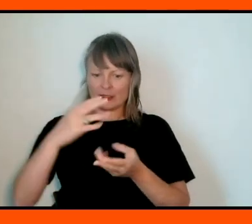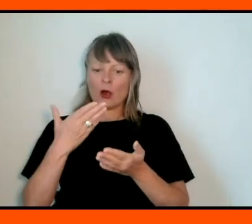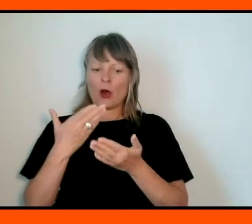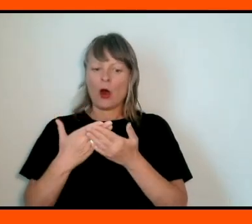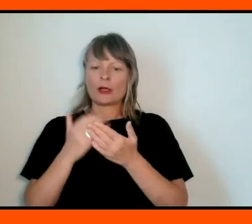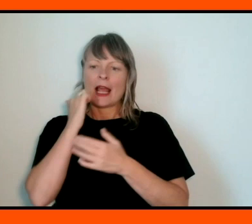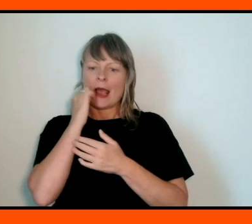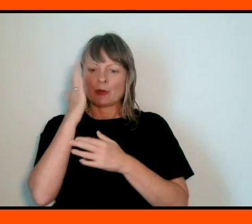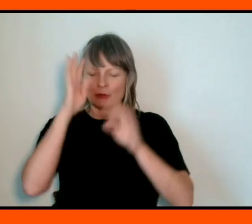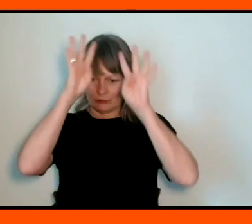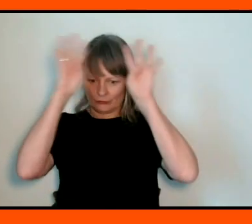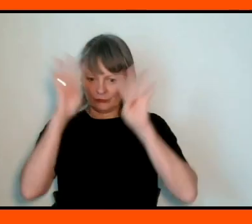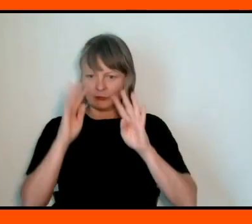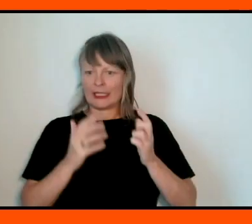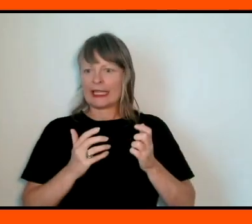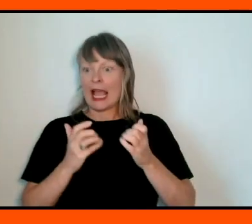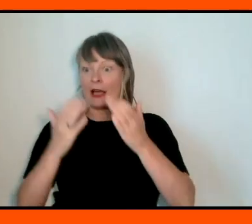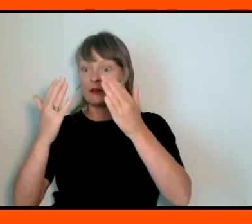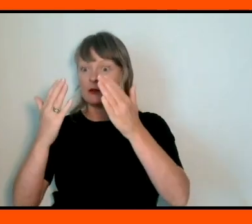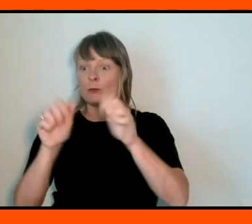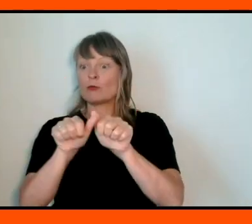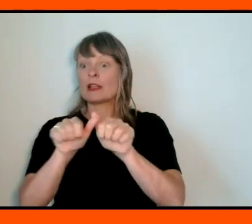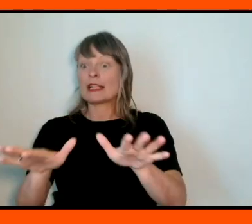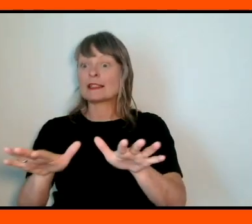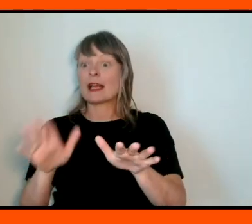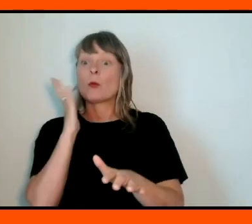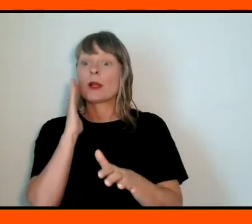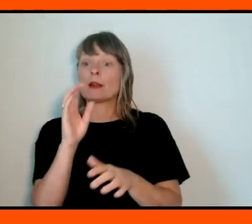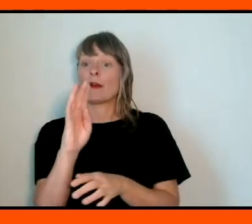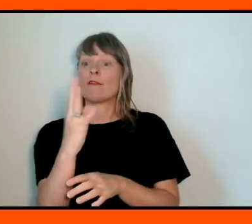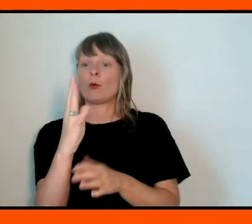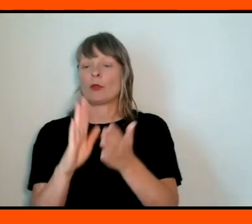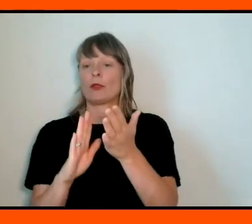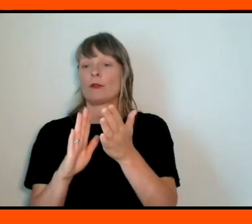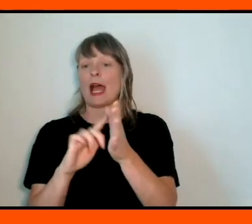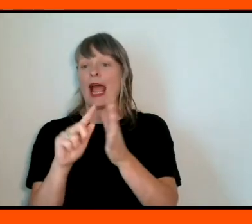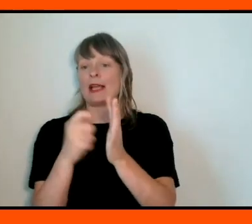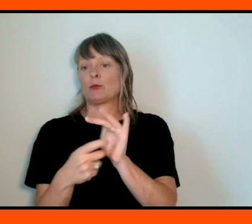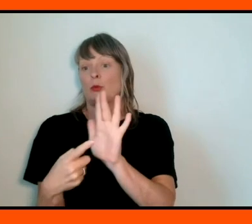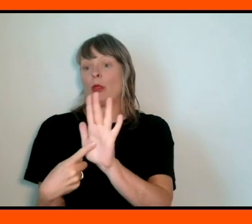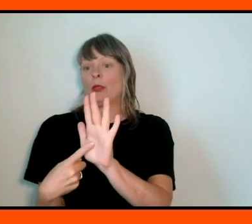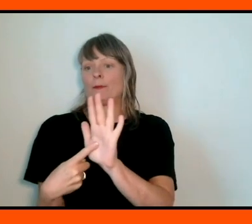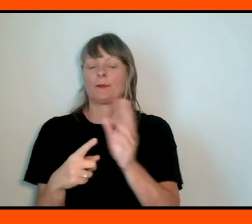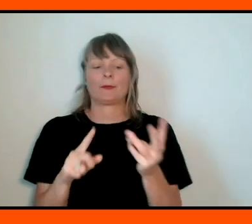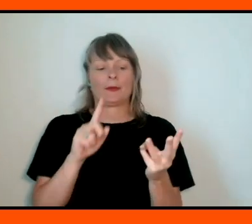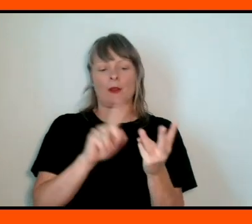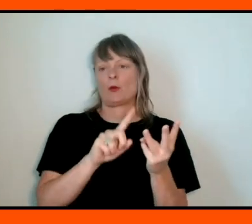and this is planned for release on the 4th April. We also have Socio-Economic Indexes for areas